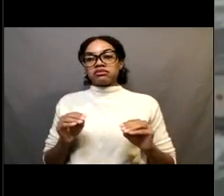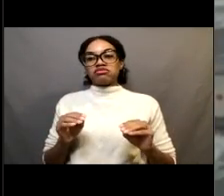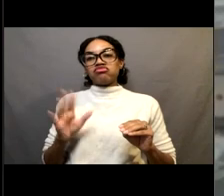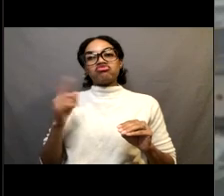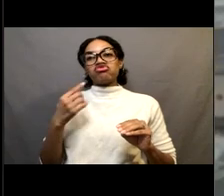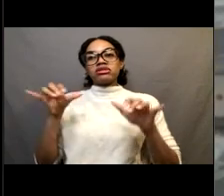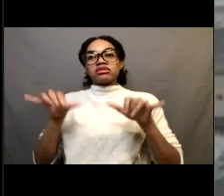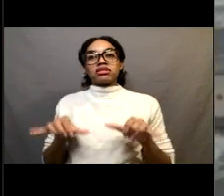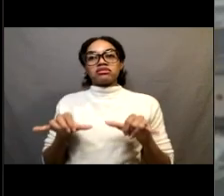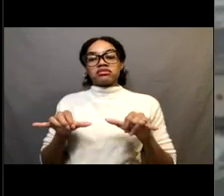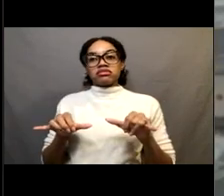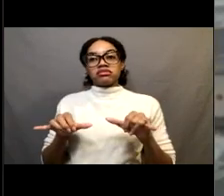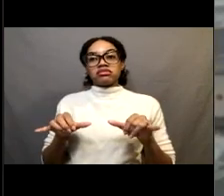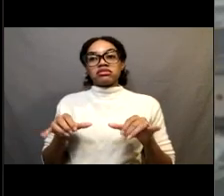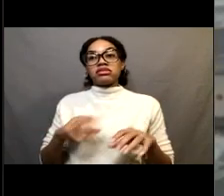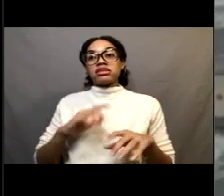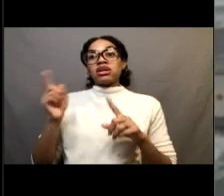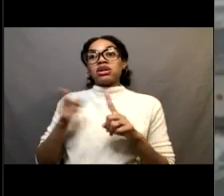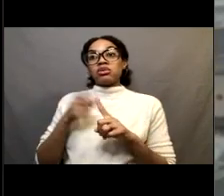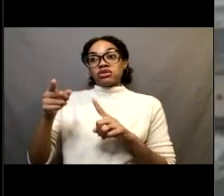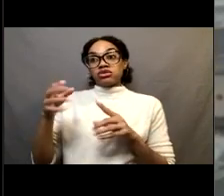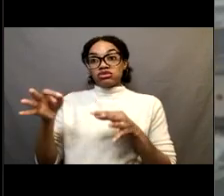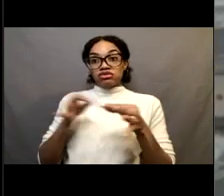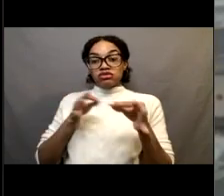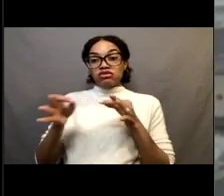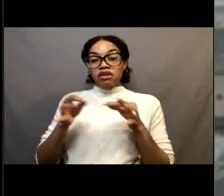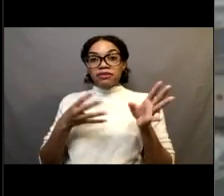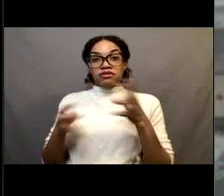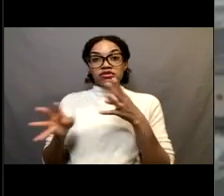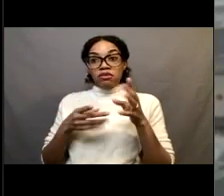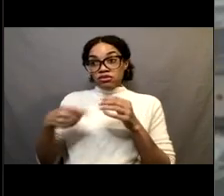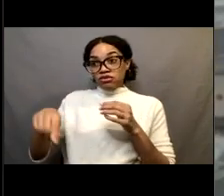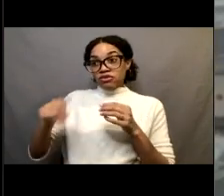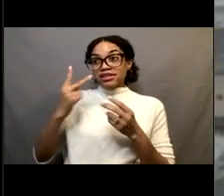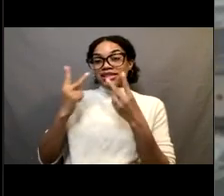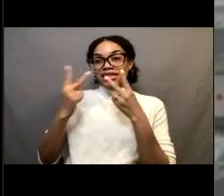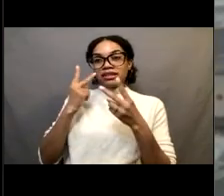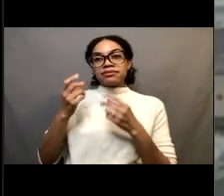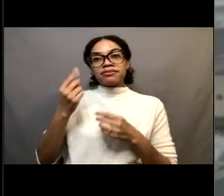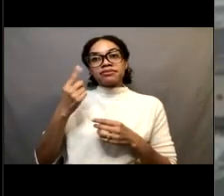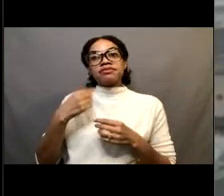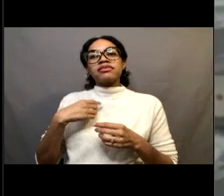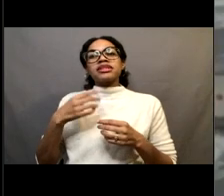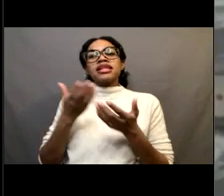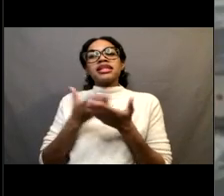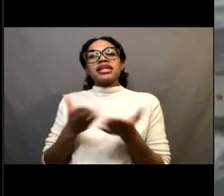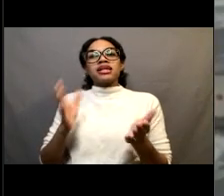And when you guys described the storms that you'd been in, you guys all describe things moving,